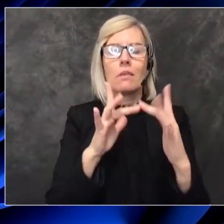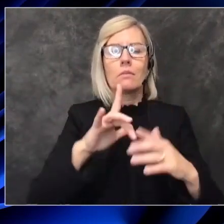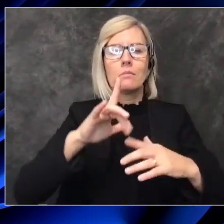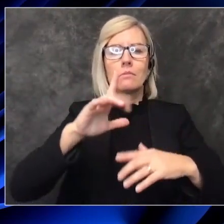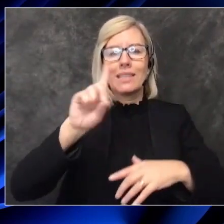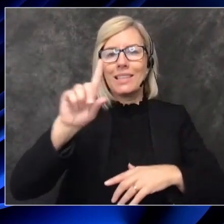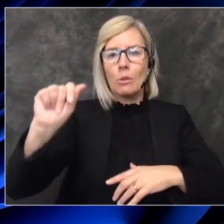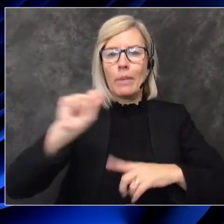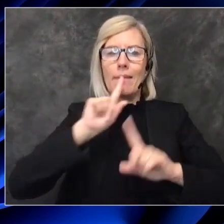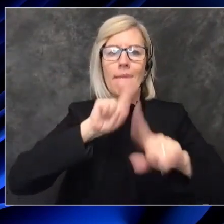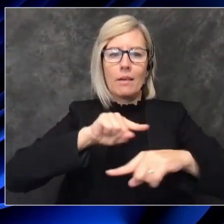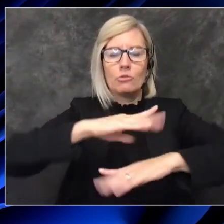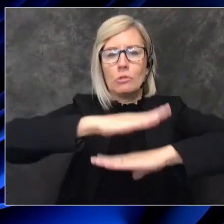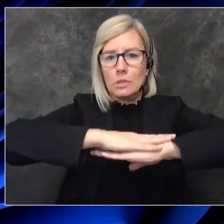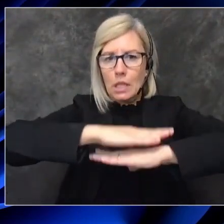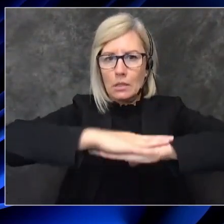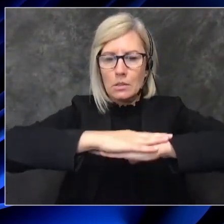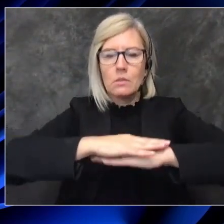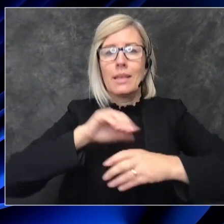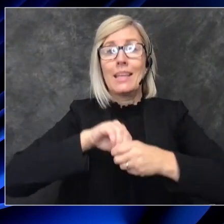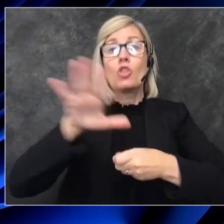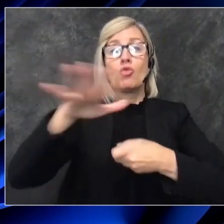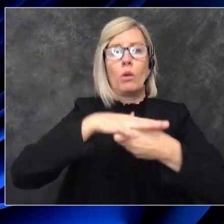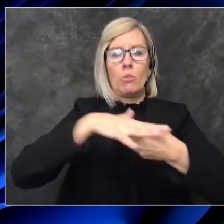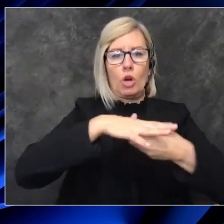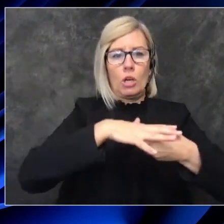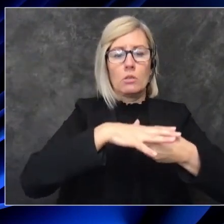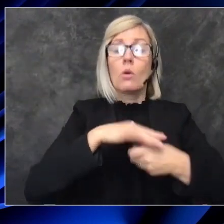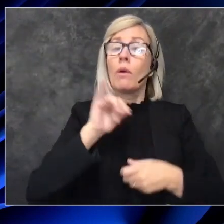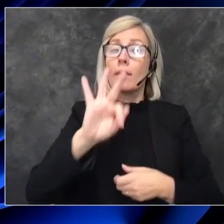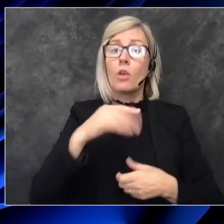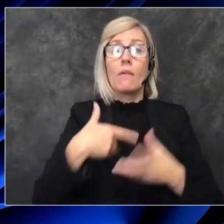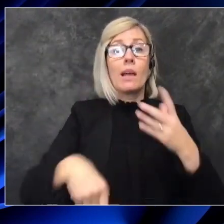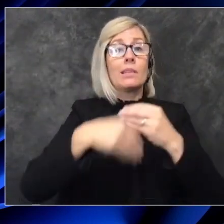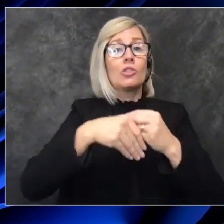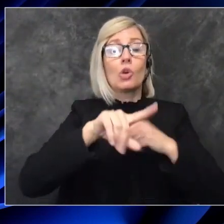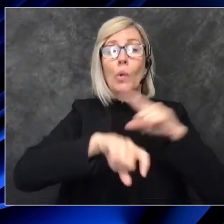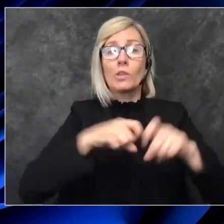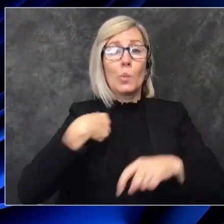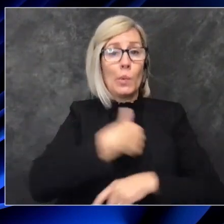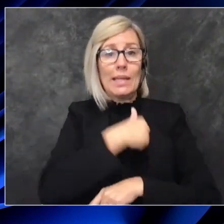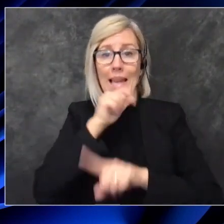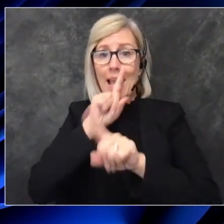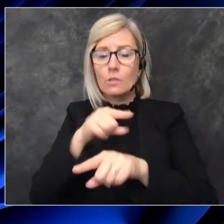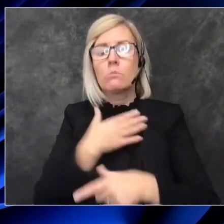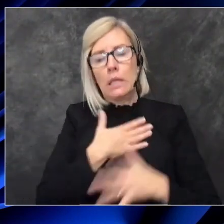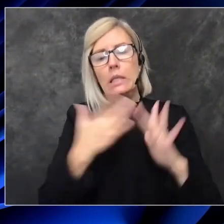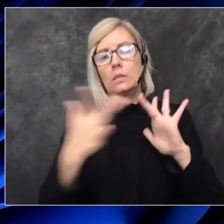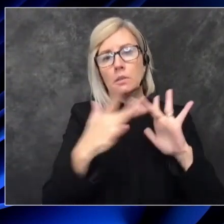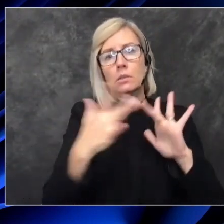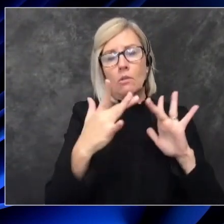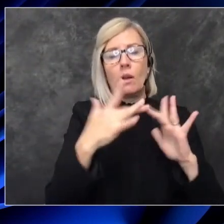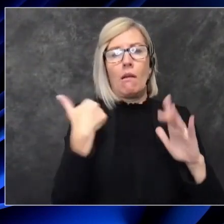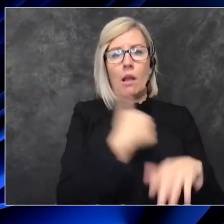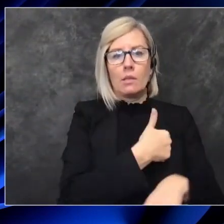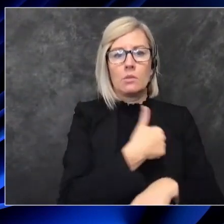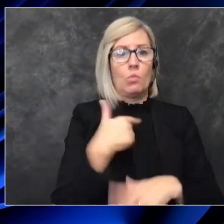answer desk in your market. So if you've got additional questions we didn't get to please do reach out to us. We are ready and supporting Windows